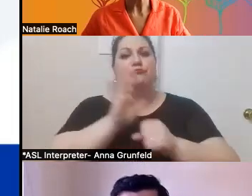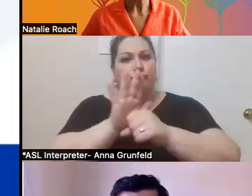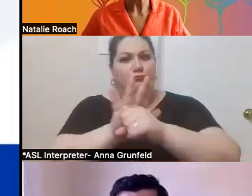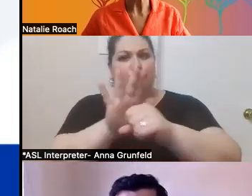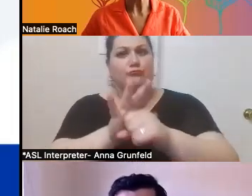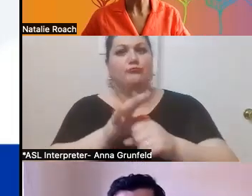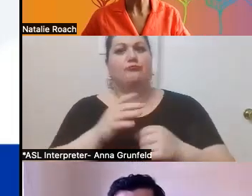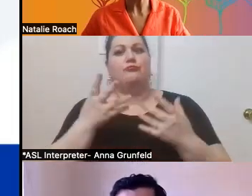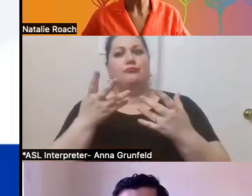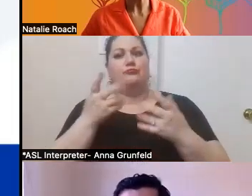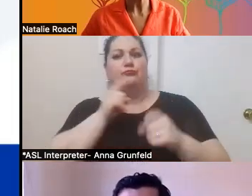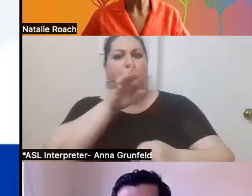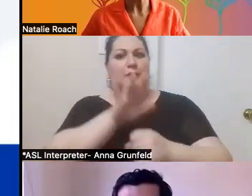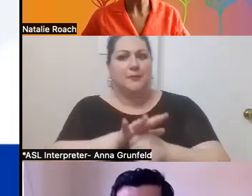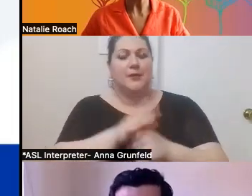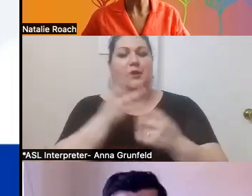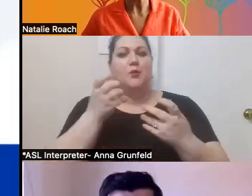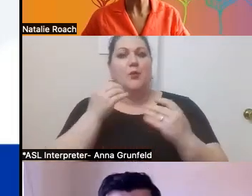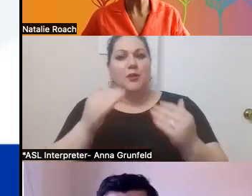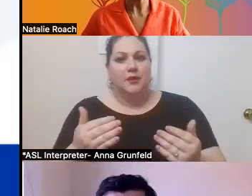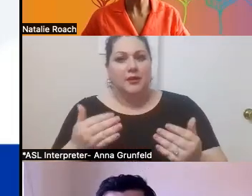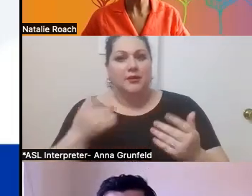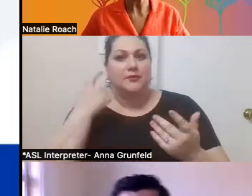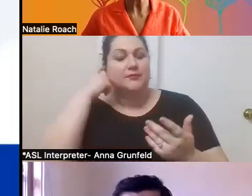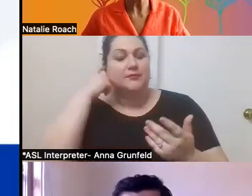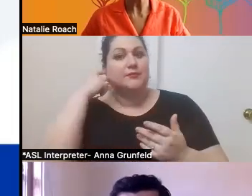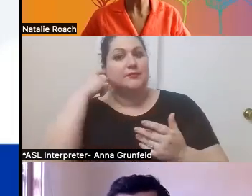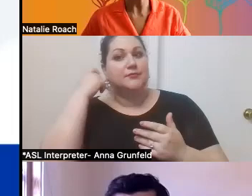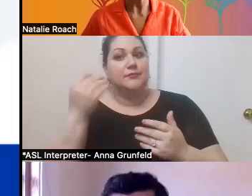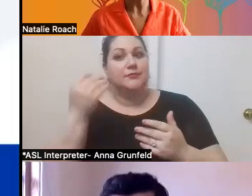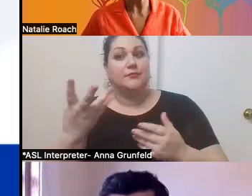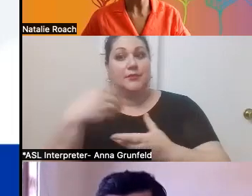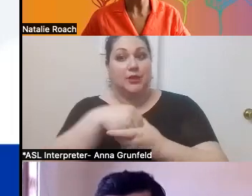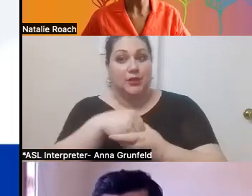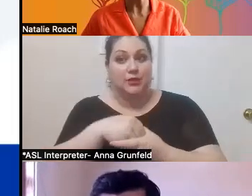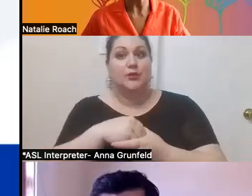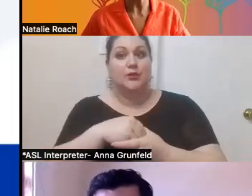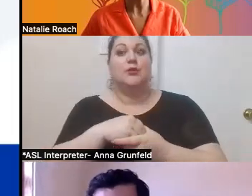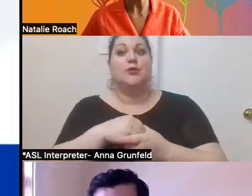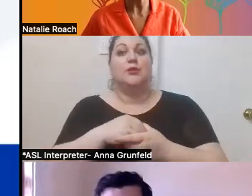after his own experience following a terrible road cycling crash and traumatic brain injury.